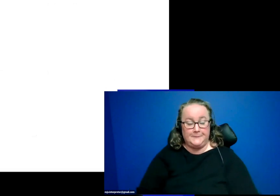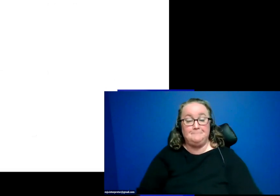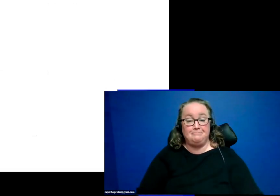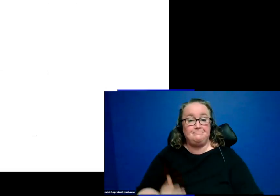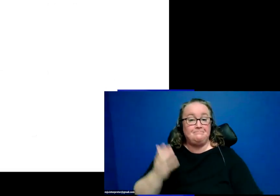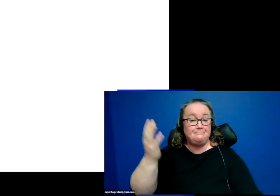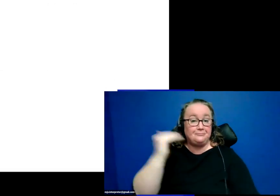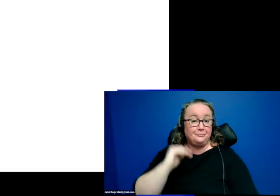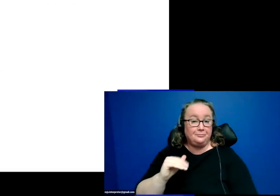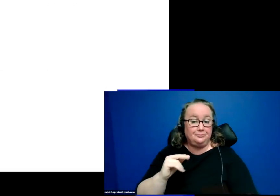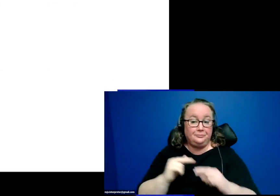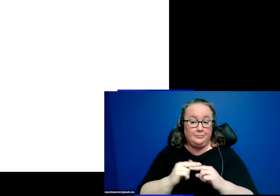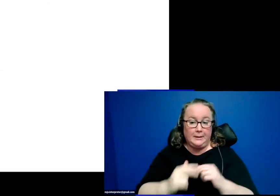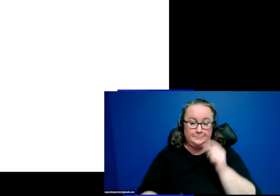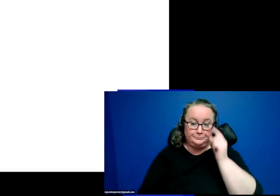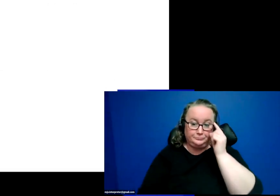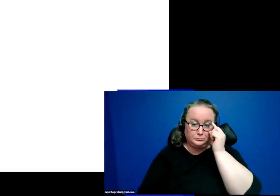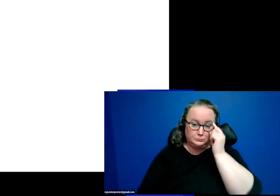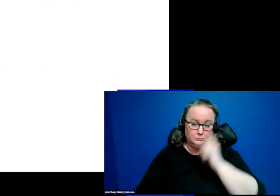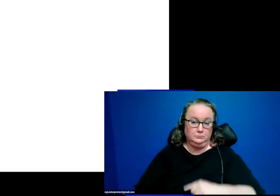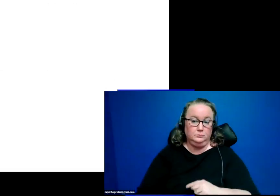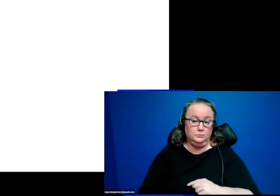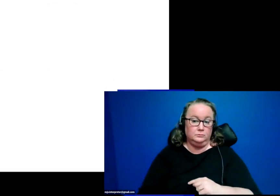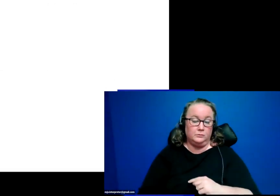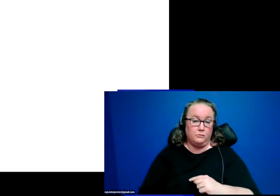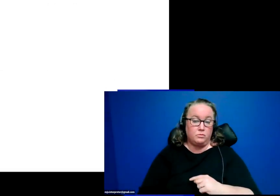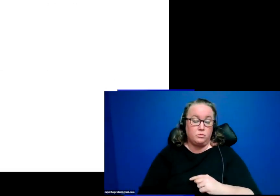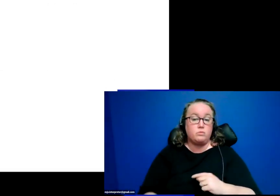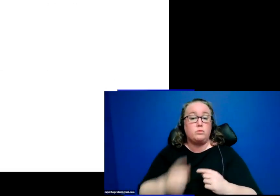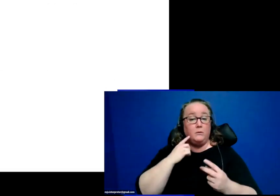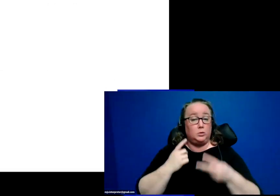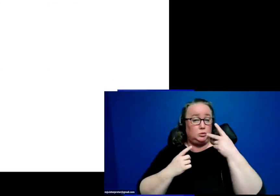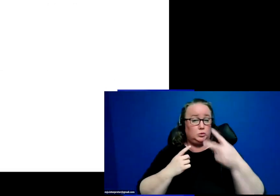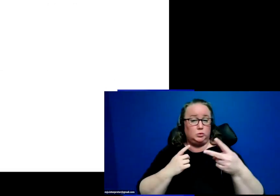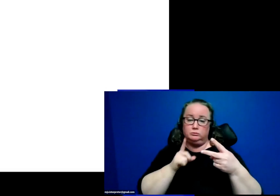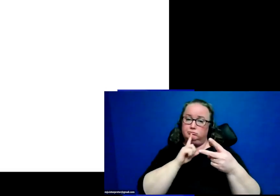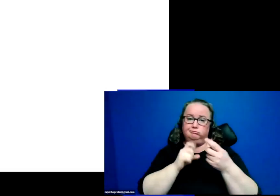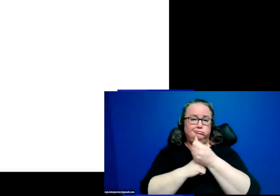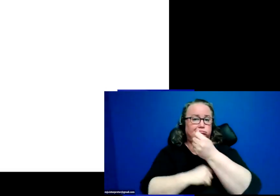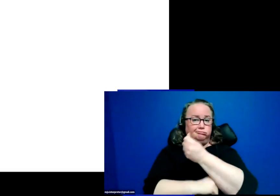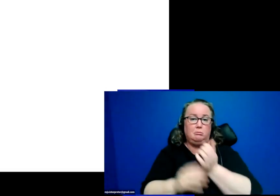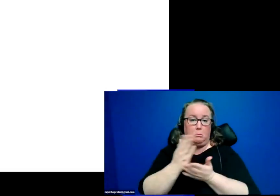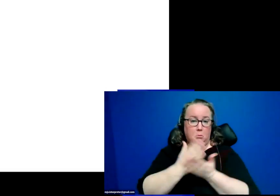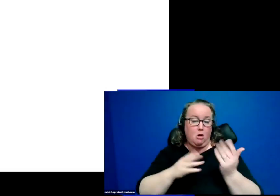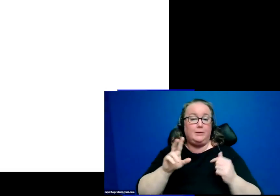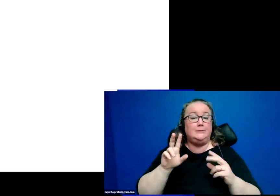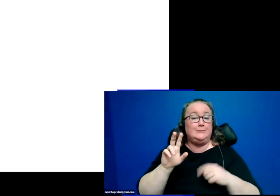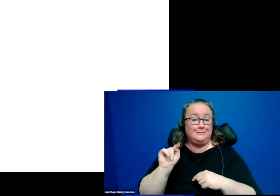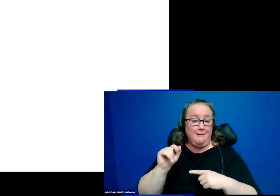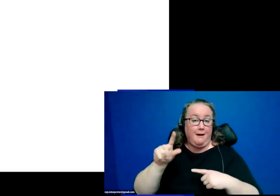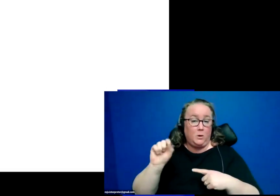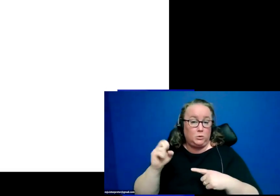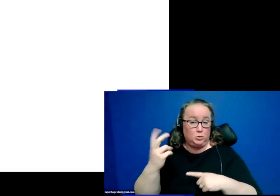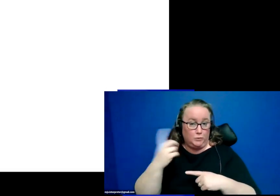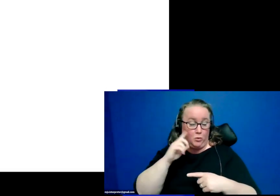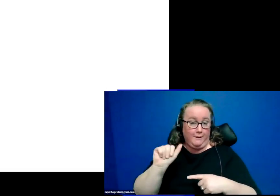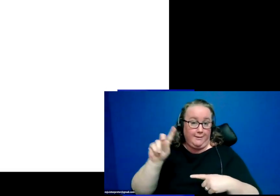So there are two key fundamental pieces of Title two of the ADA that I want to focus in on a little because I think